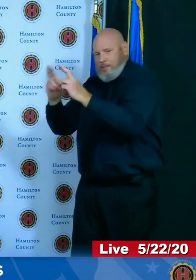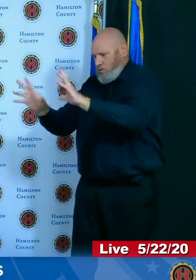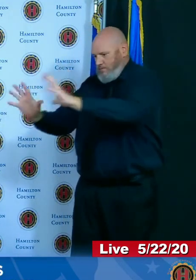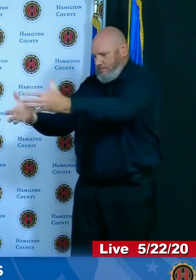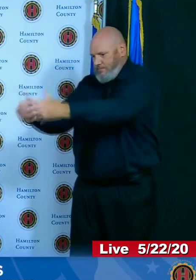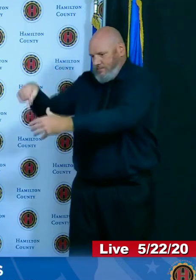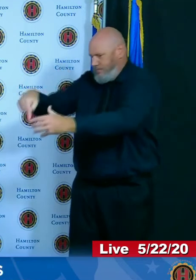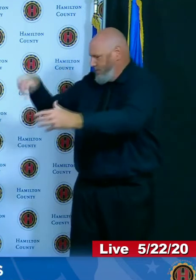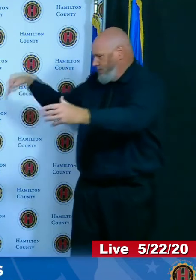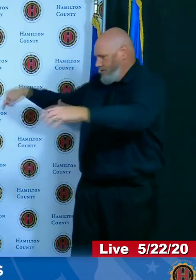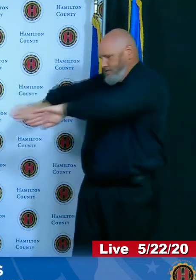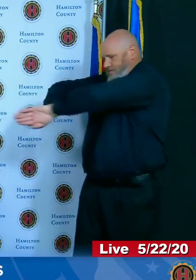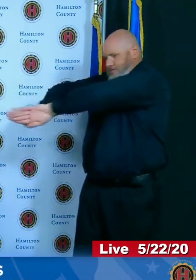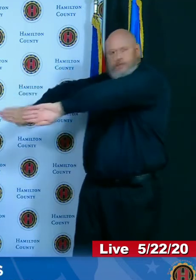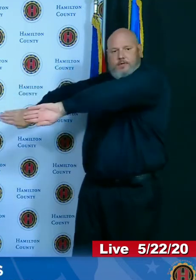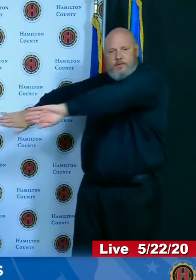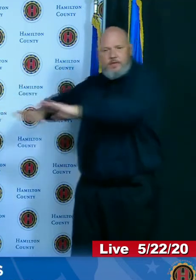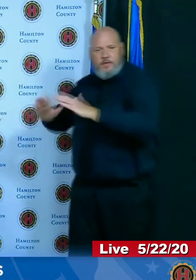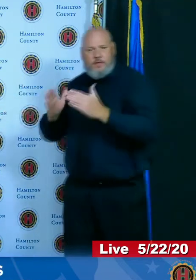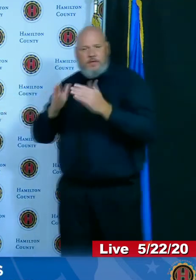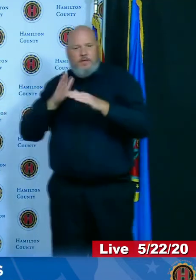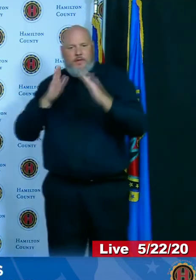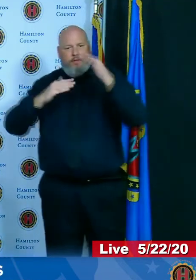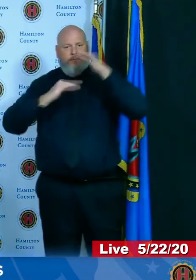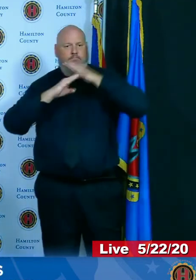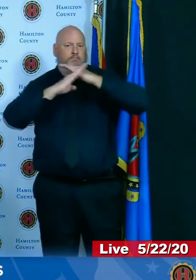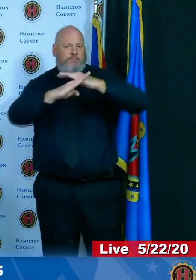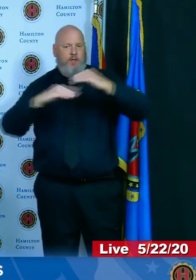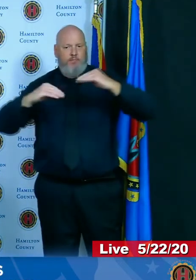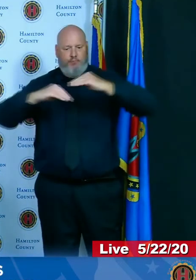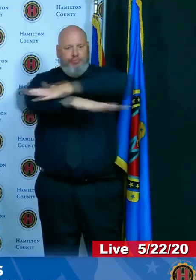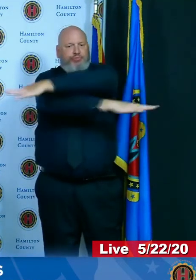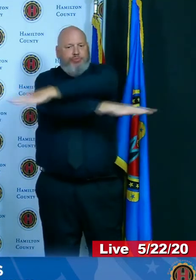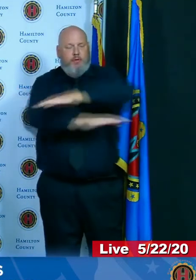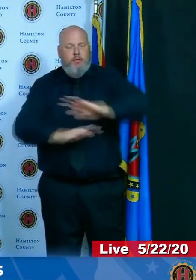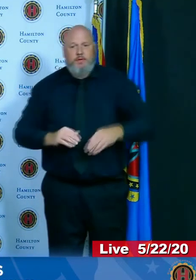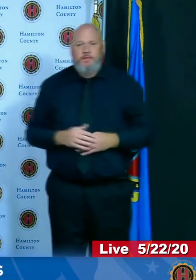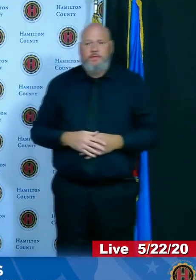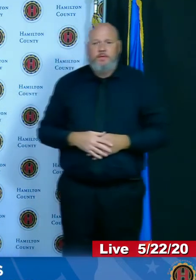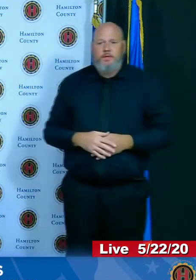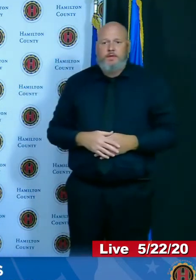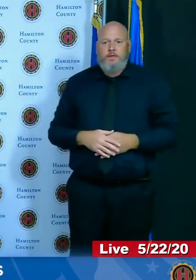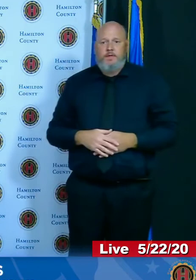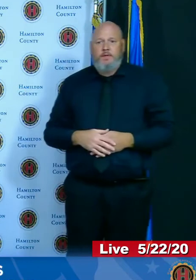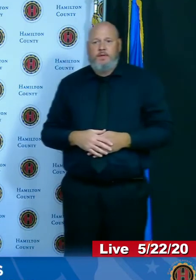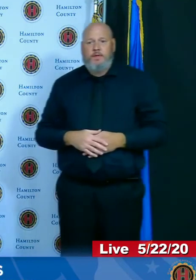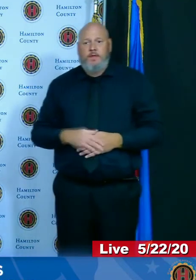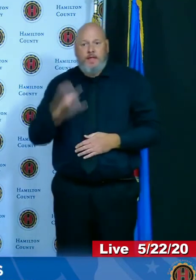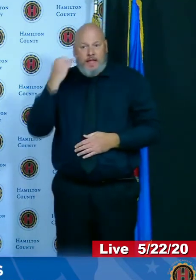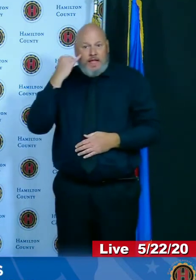if you have questions please call the hospital to which you would go or visit